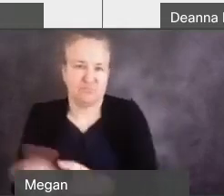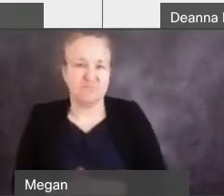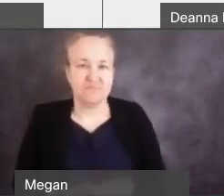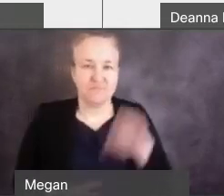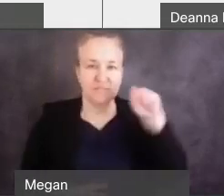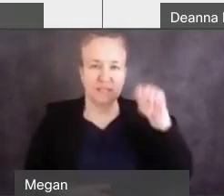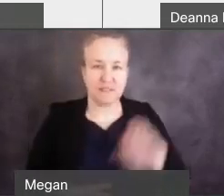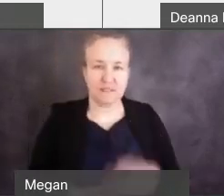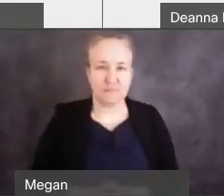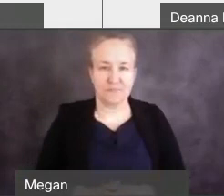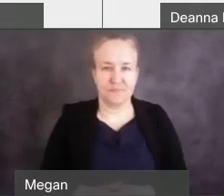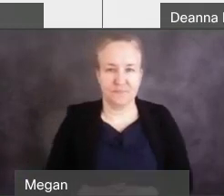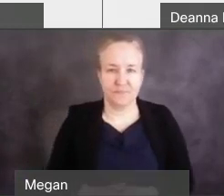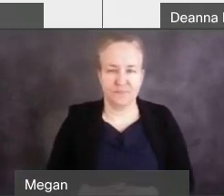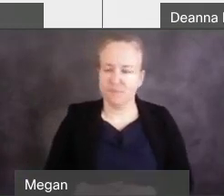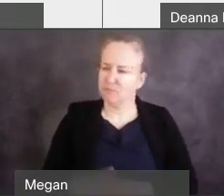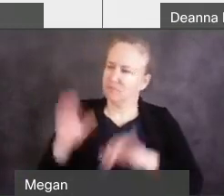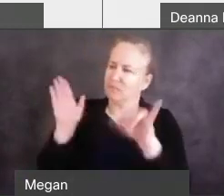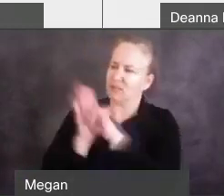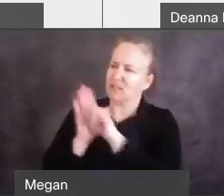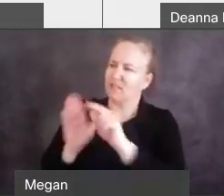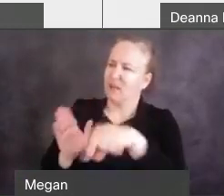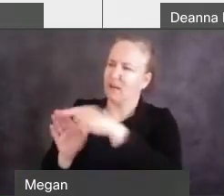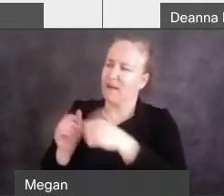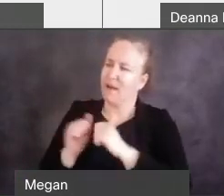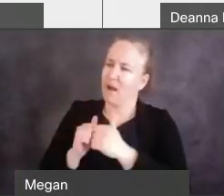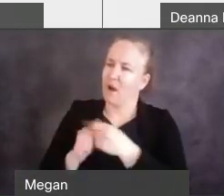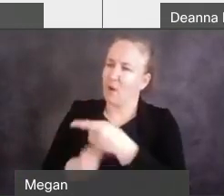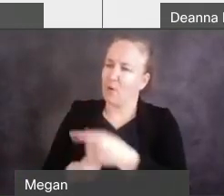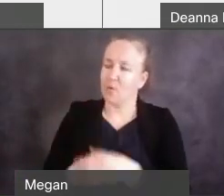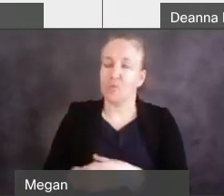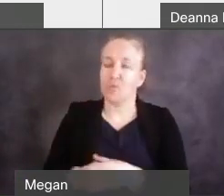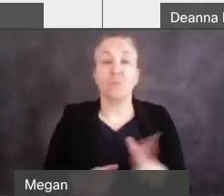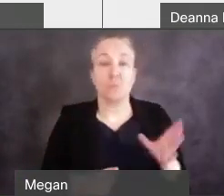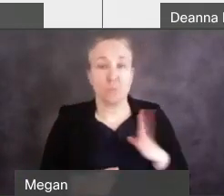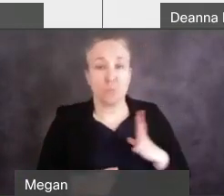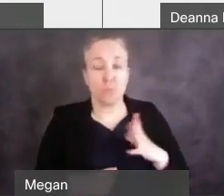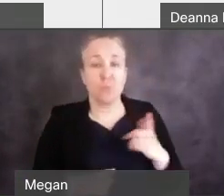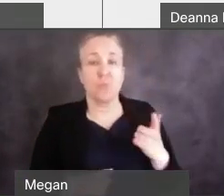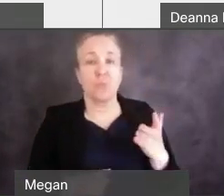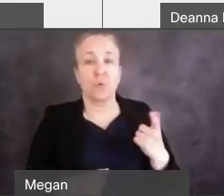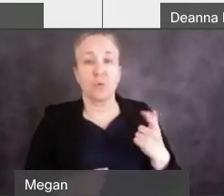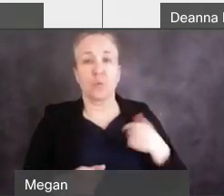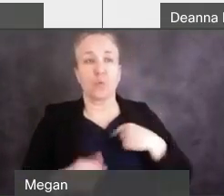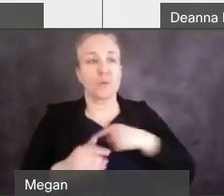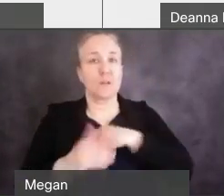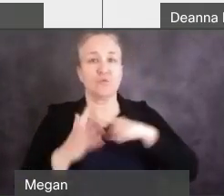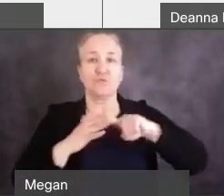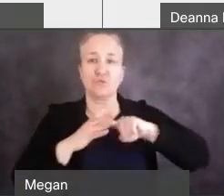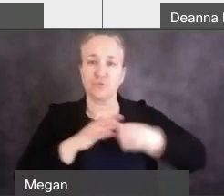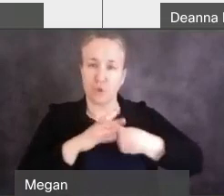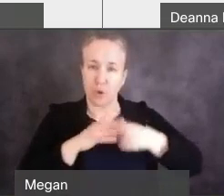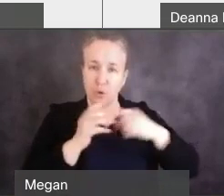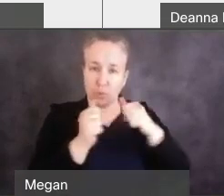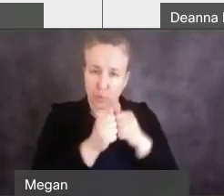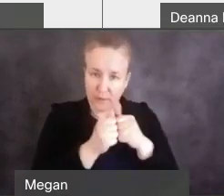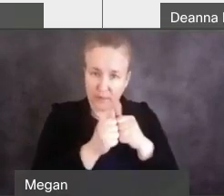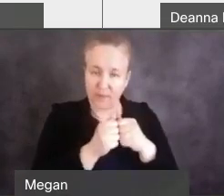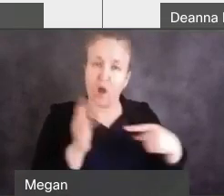[Reporter] How will they be identified? [Commissioner Arkoosh] So we're starting with the list of affordable housing